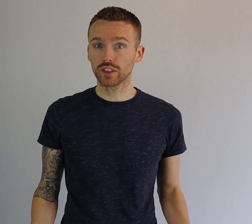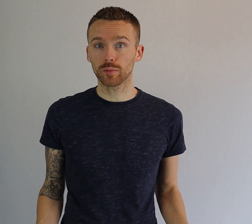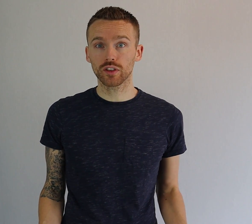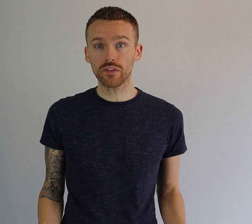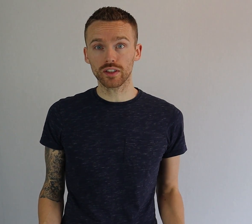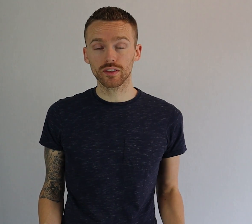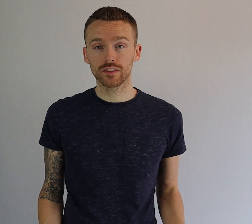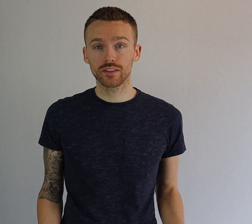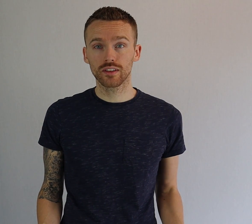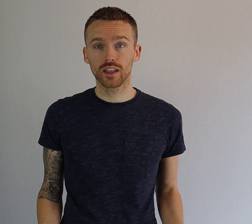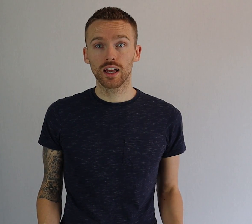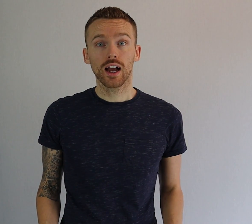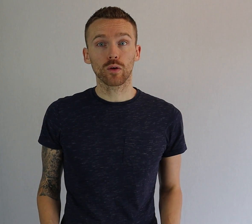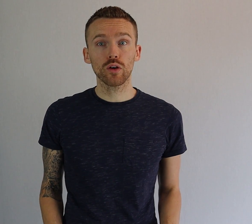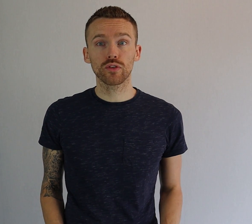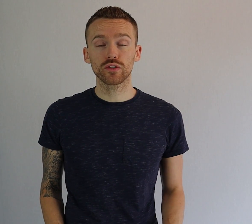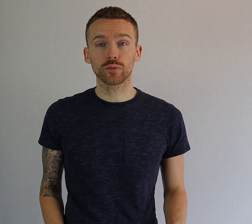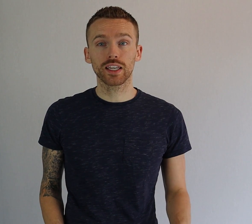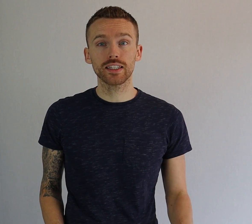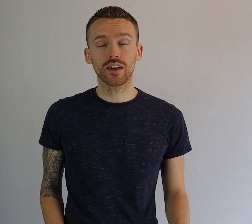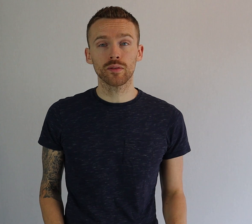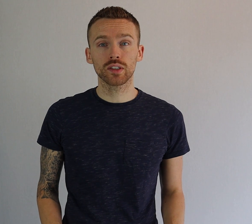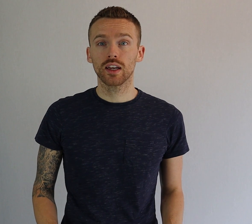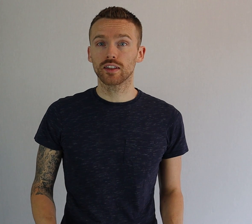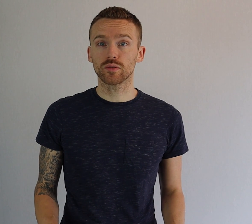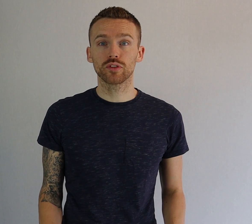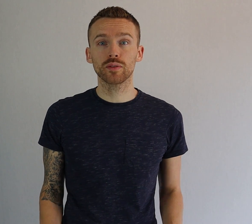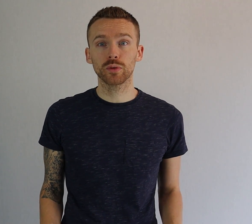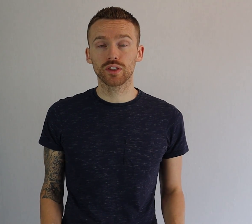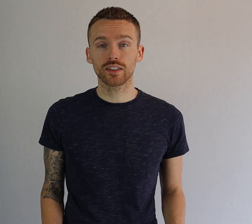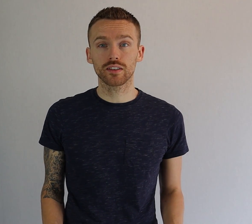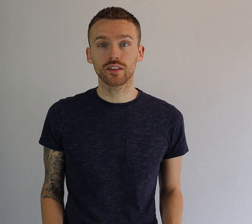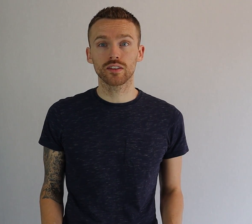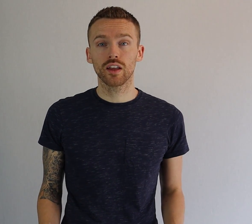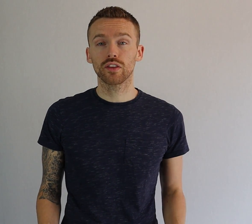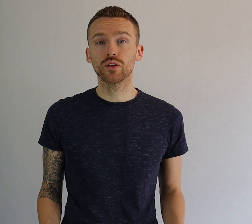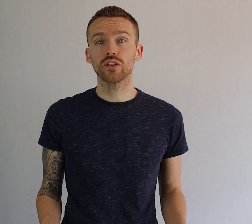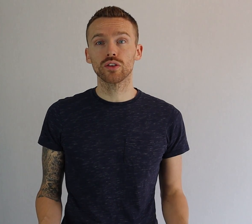customer service. I'll go through some key terms and some simple sentences that you can